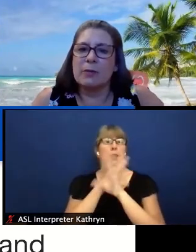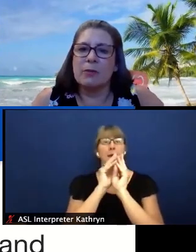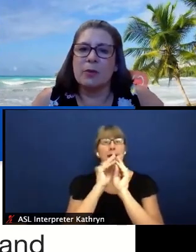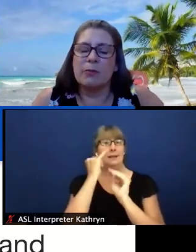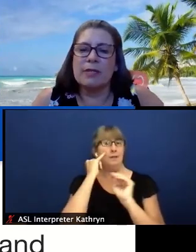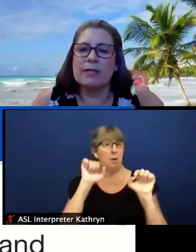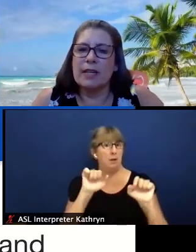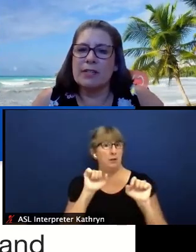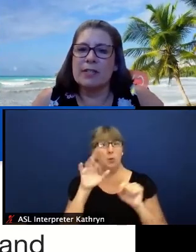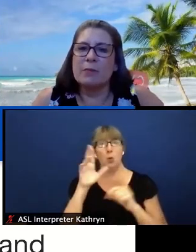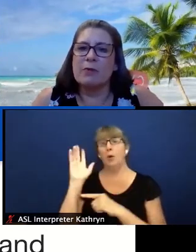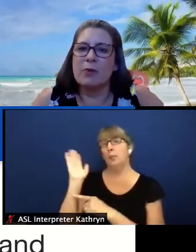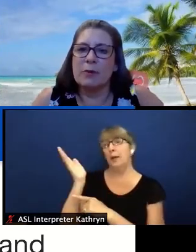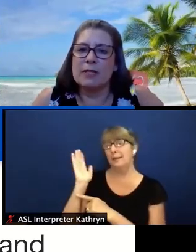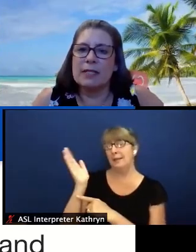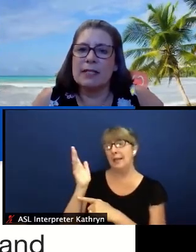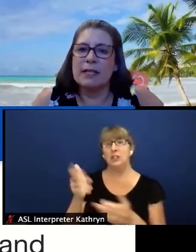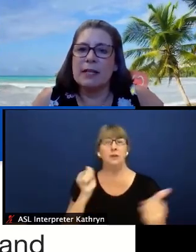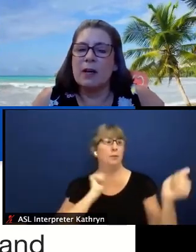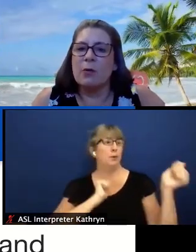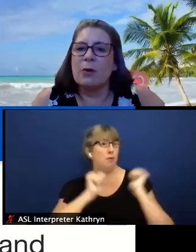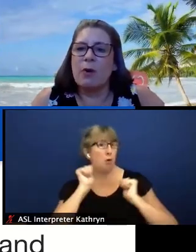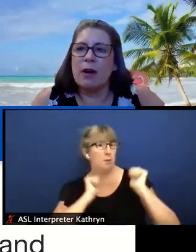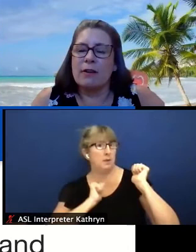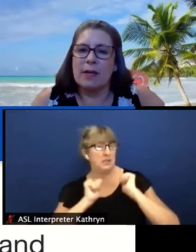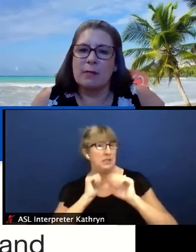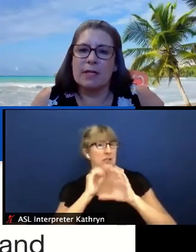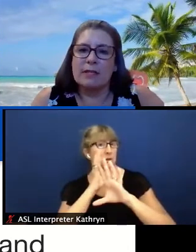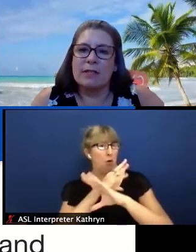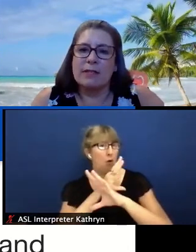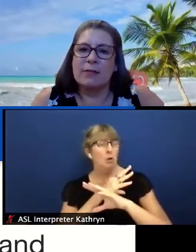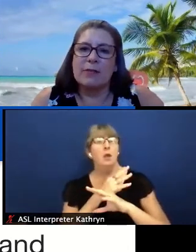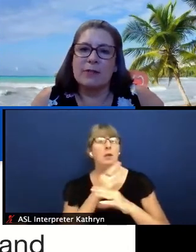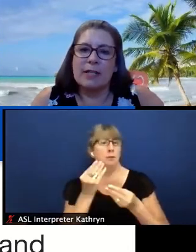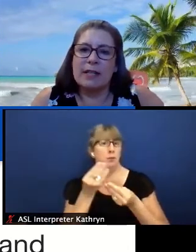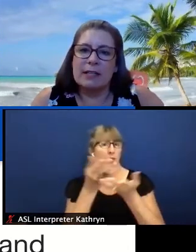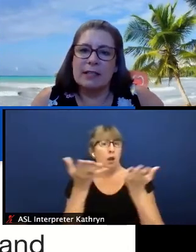or presentations performances. We want families to still feel connected,